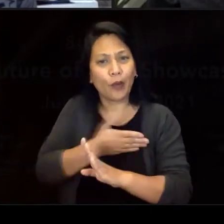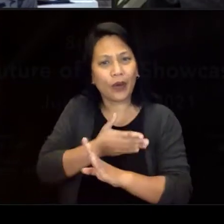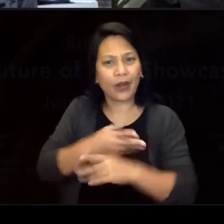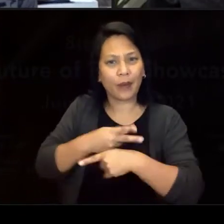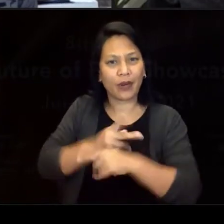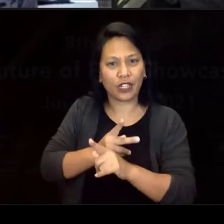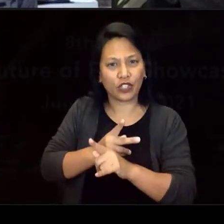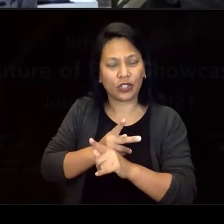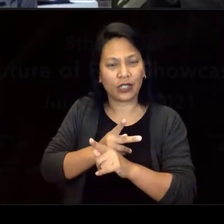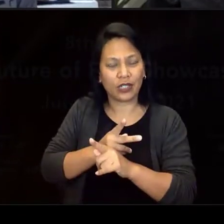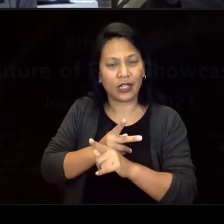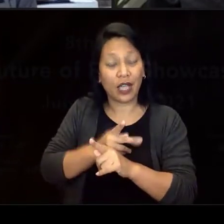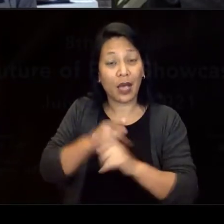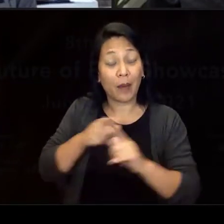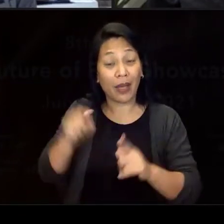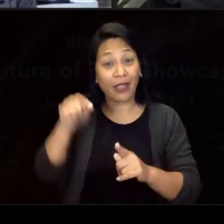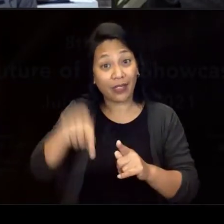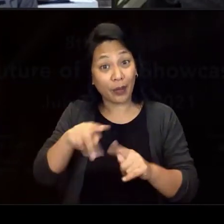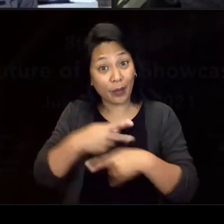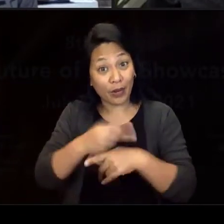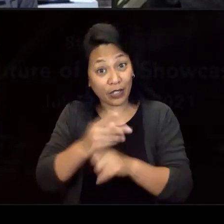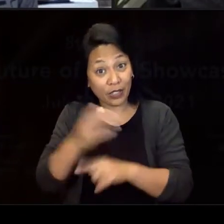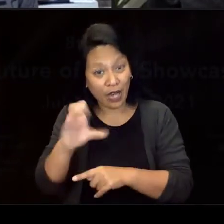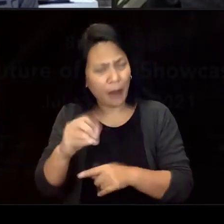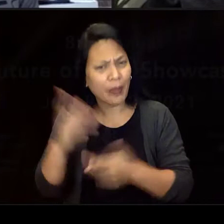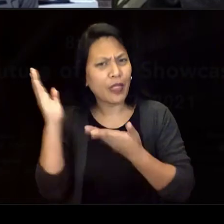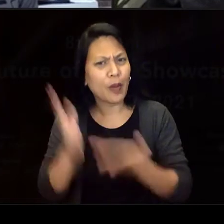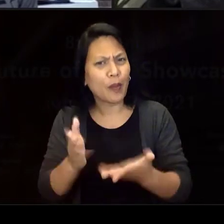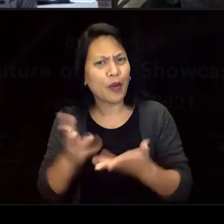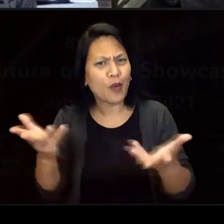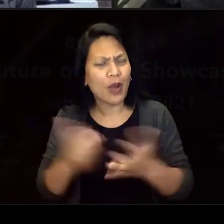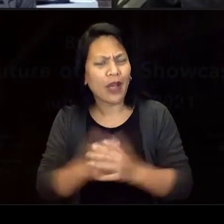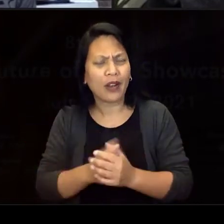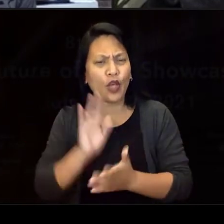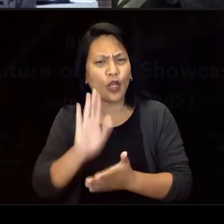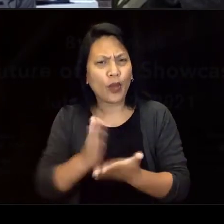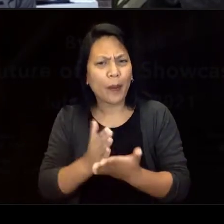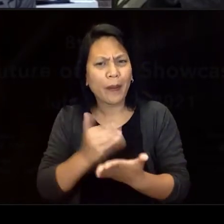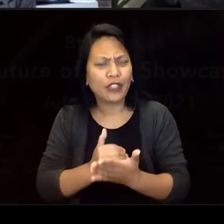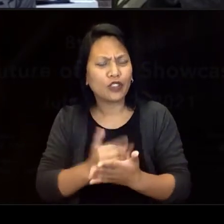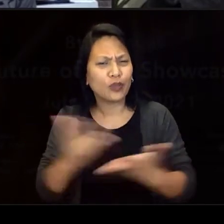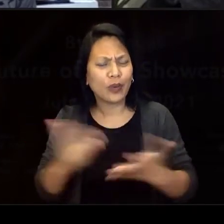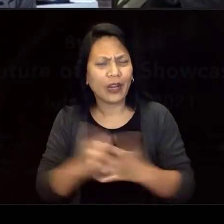What are the conversations they had, they've had, and budget is such a big part of it.